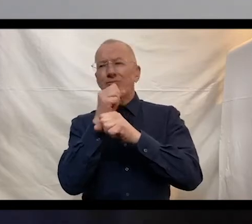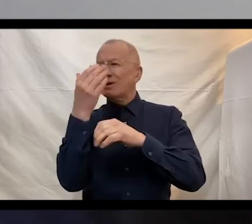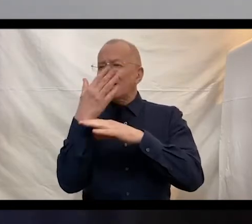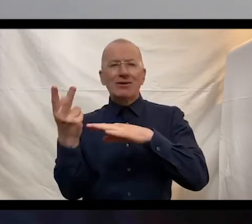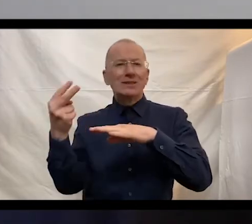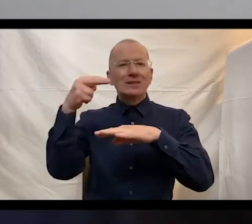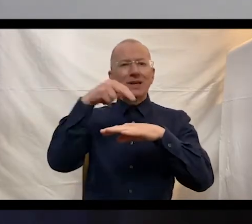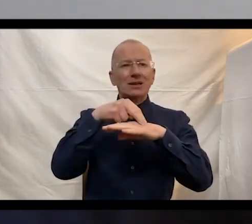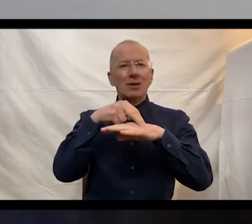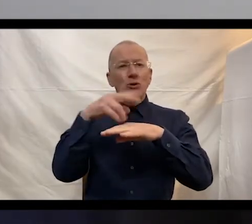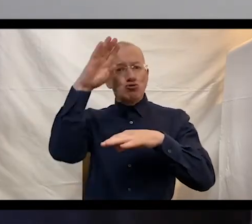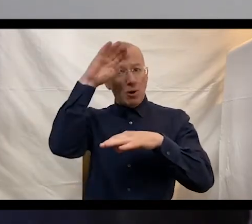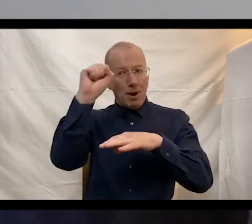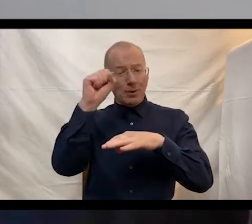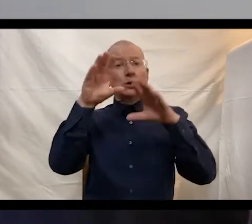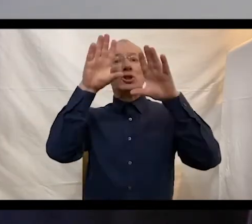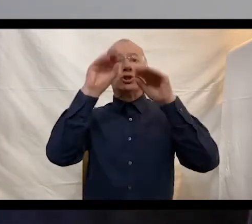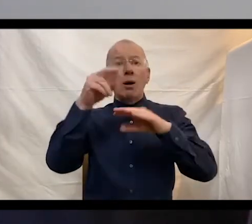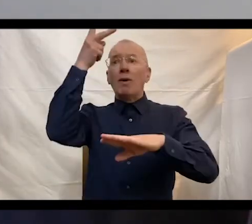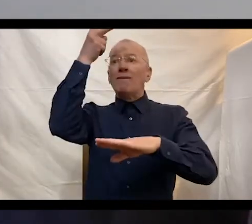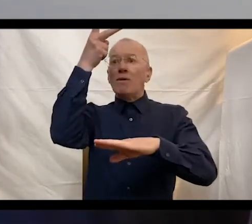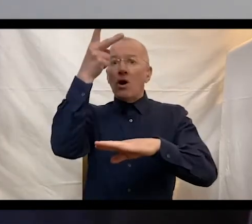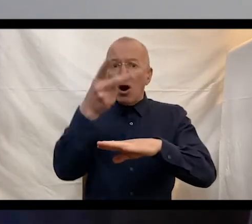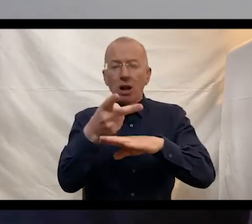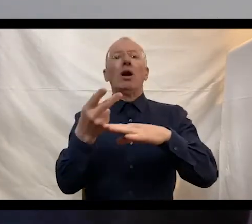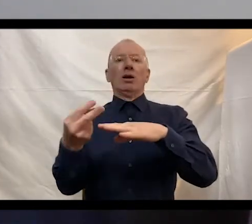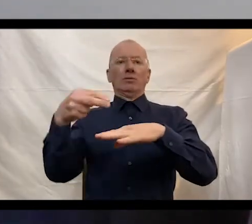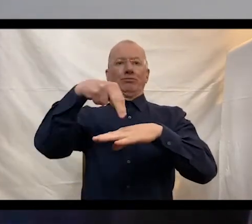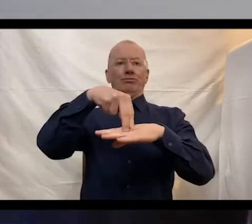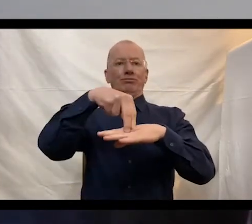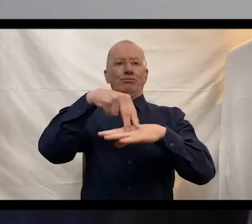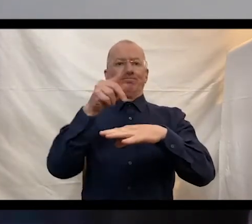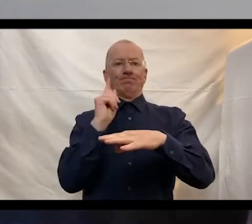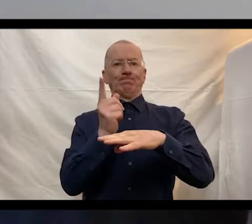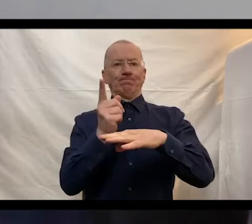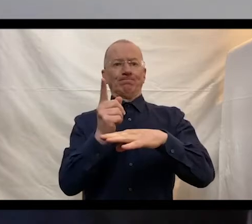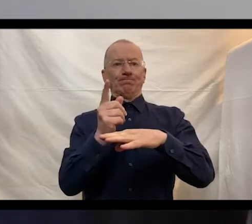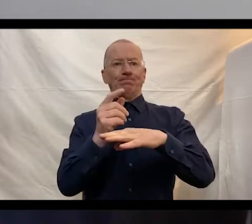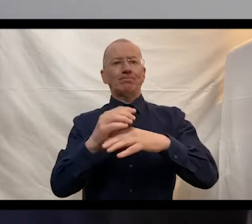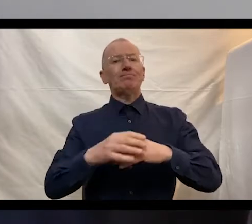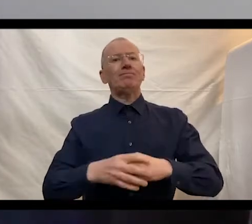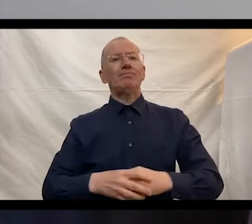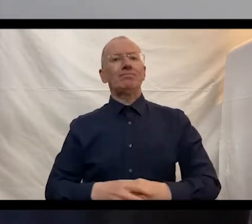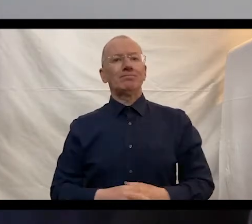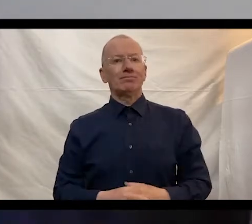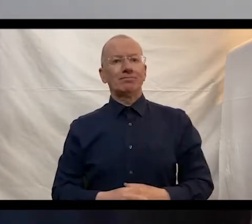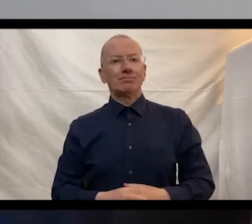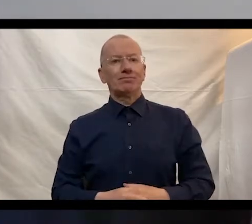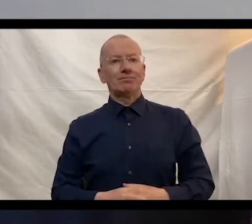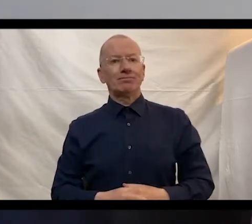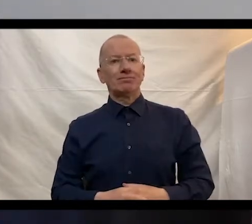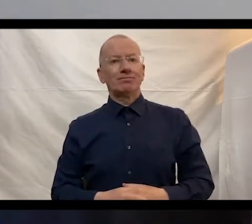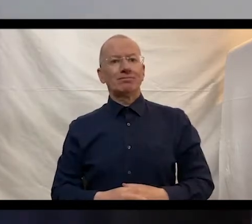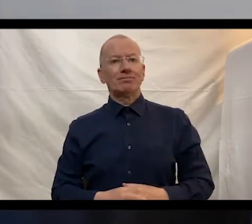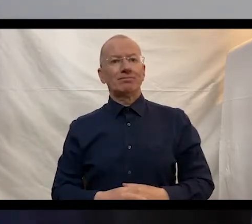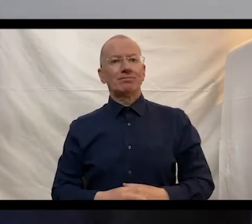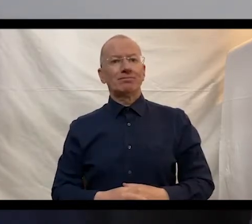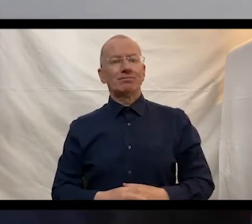“Never stand up, always remember, until you have stopped falling.”